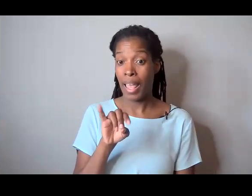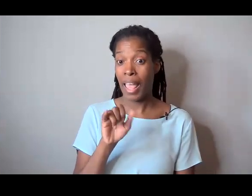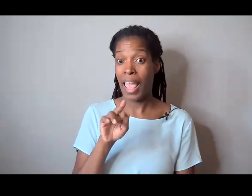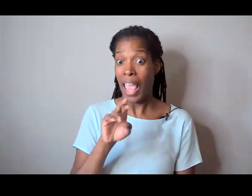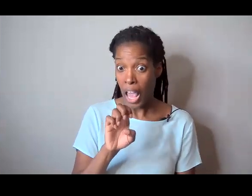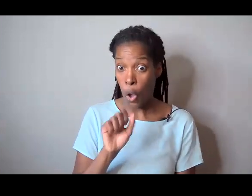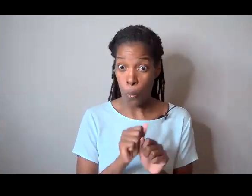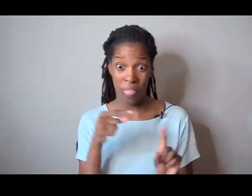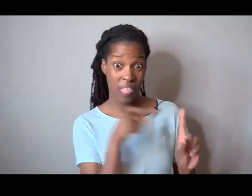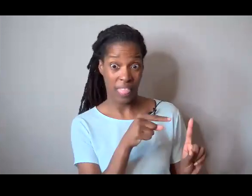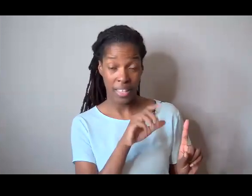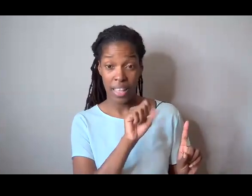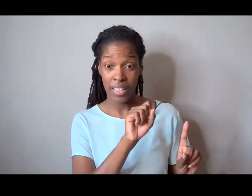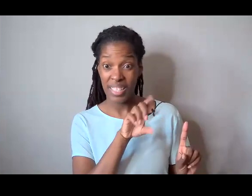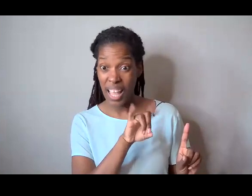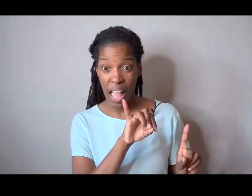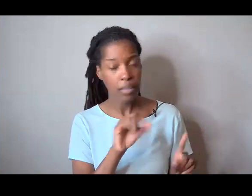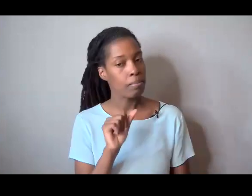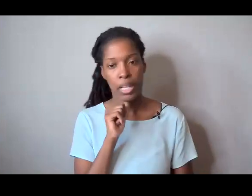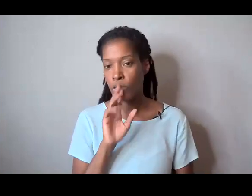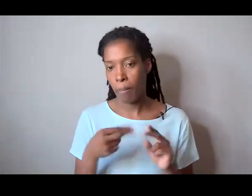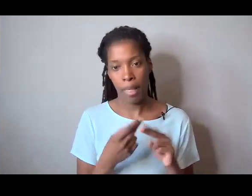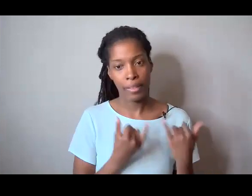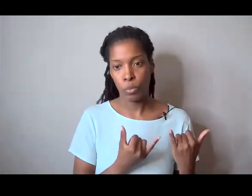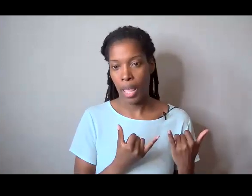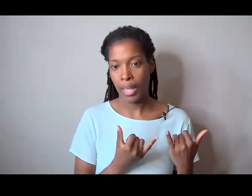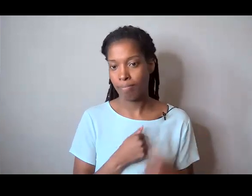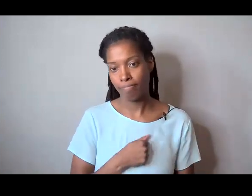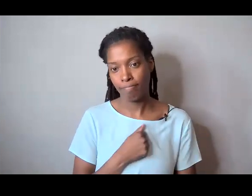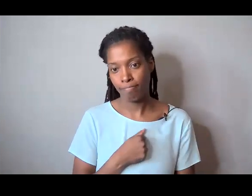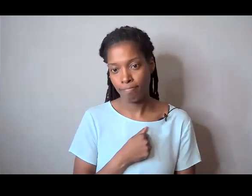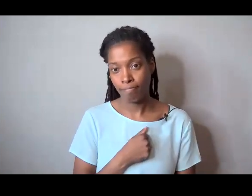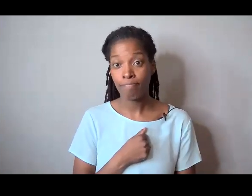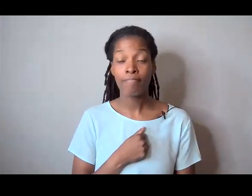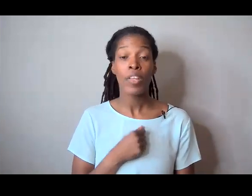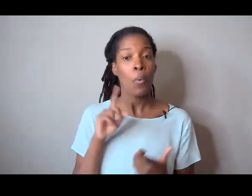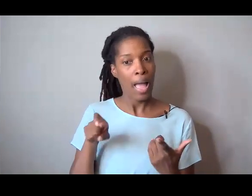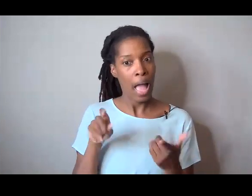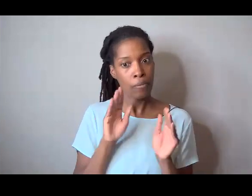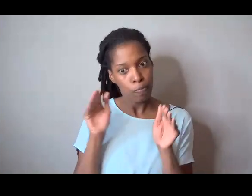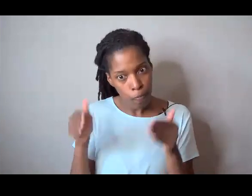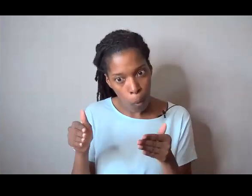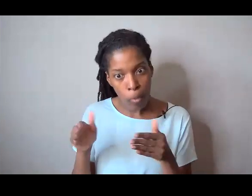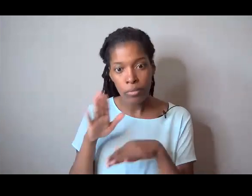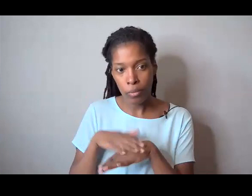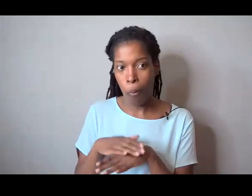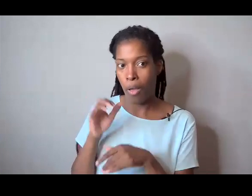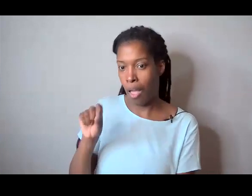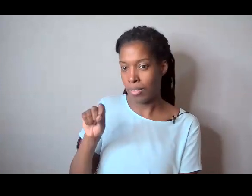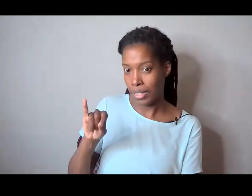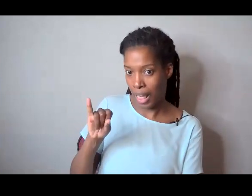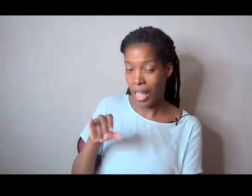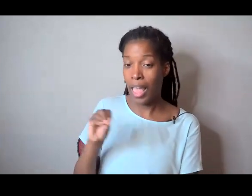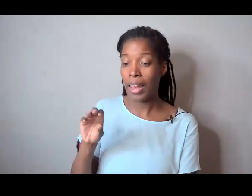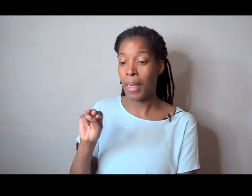But I'd like to, because we have to keep this pretty focused, what I'd like to do is take